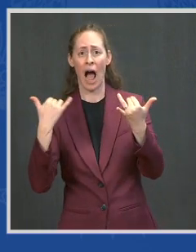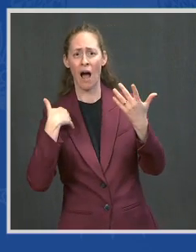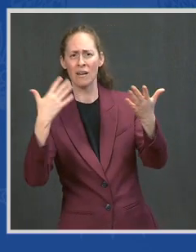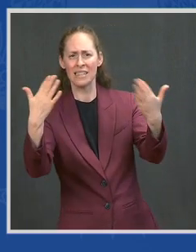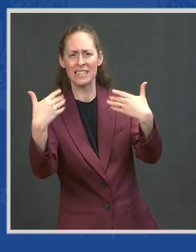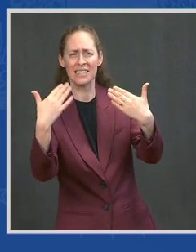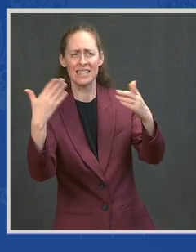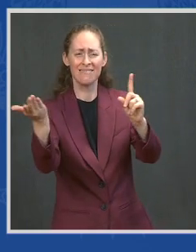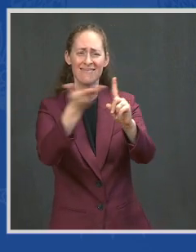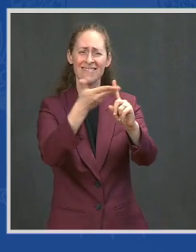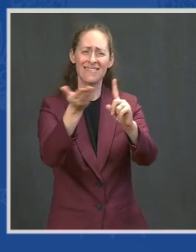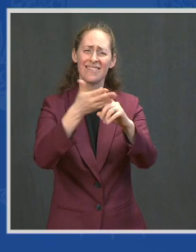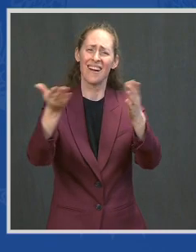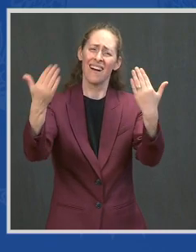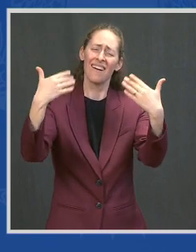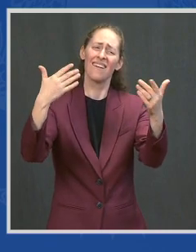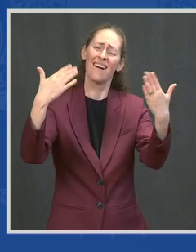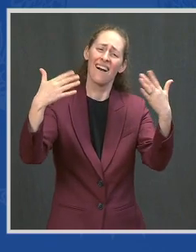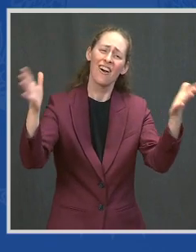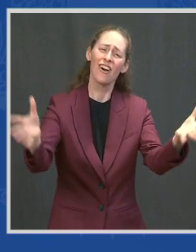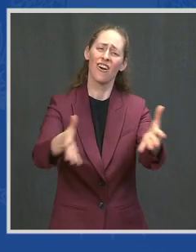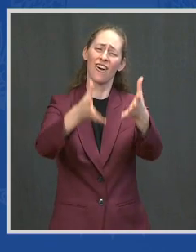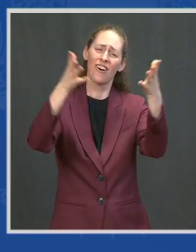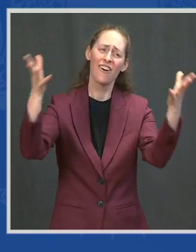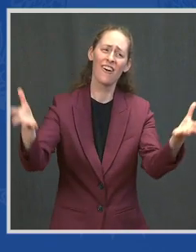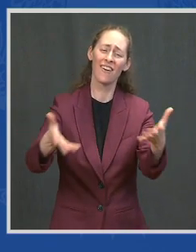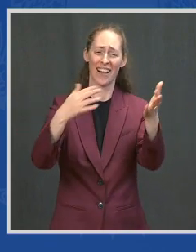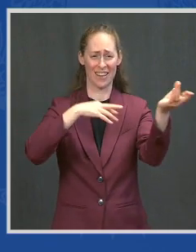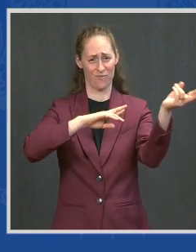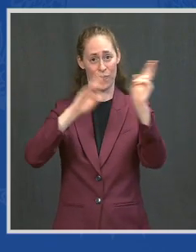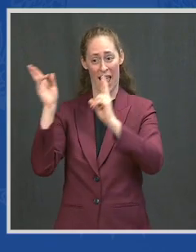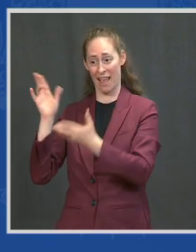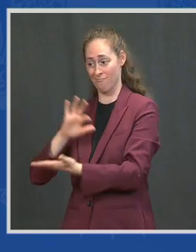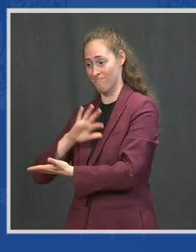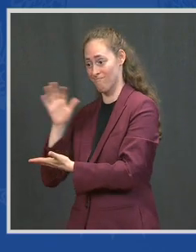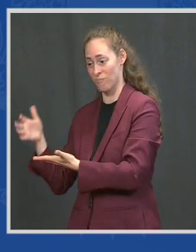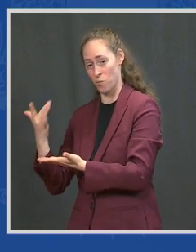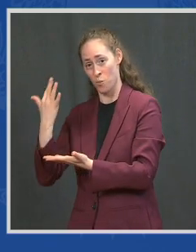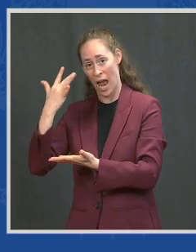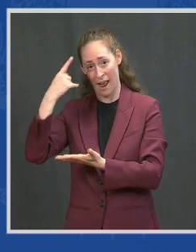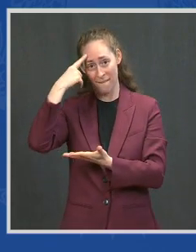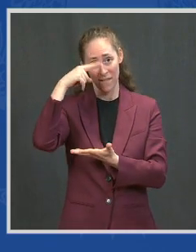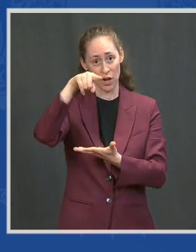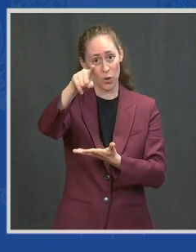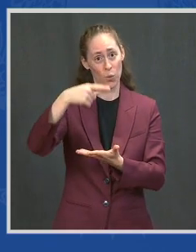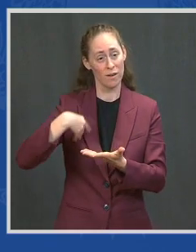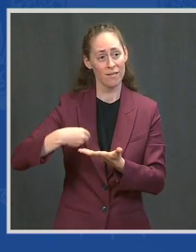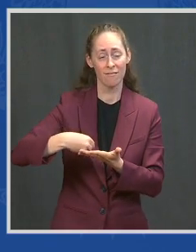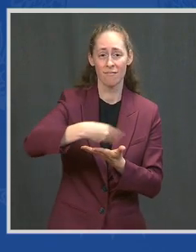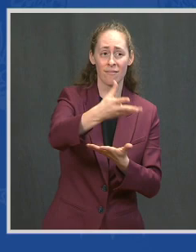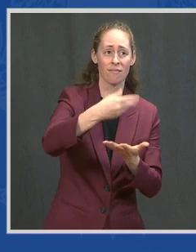and get the vaccine that is available to them. If we succeed in this effort, as we did with the last,